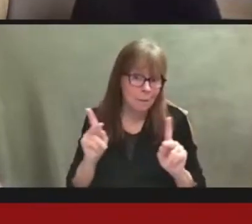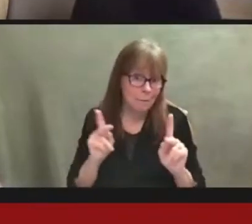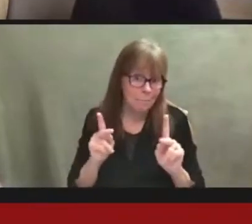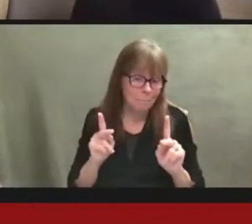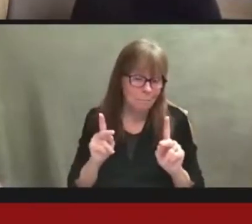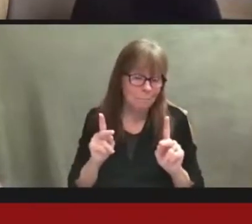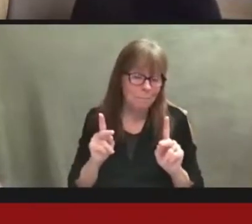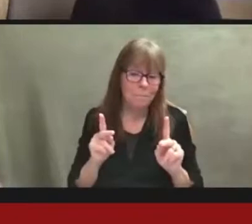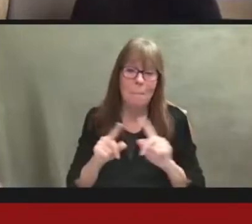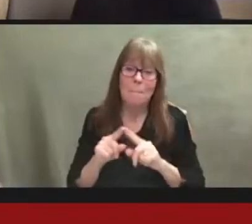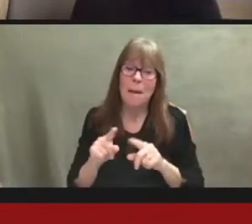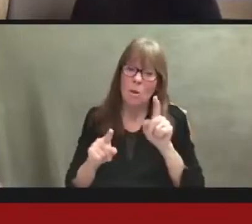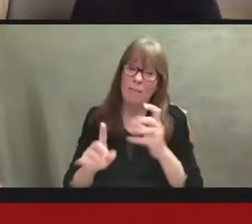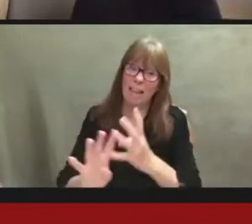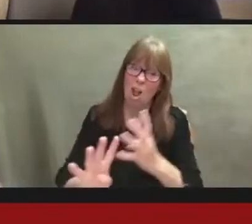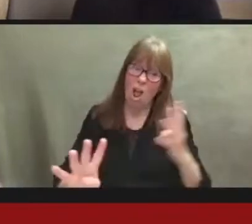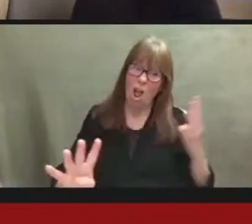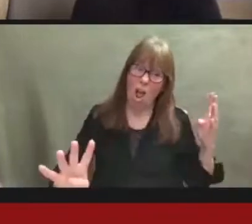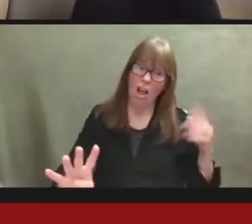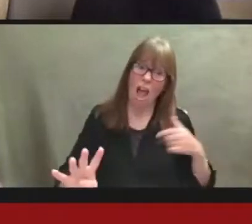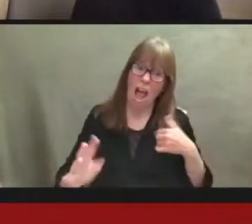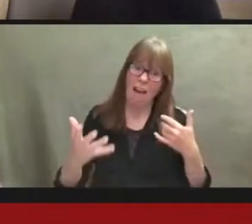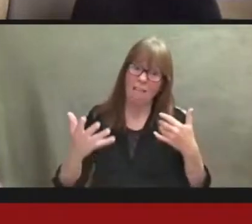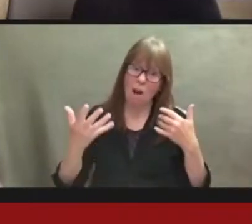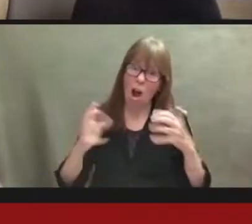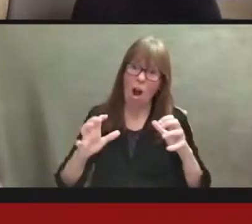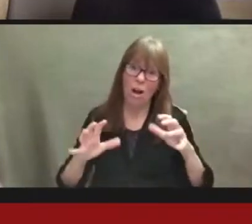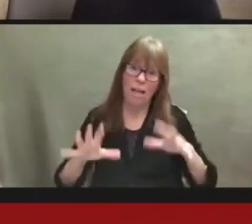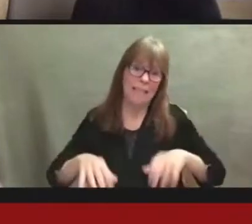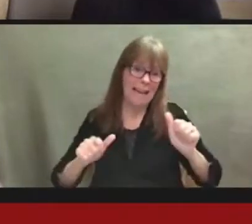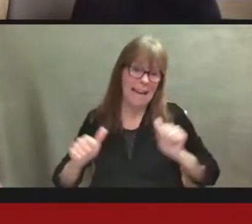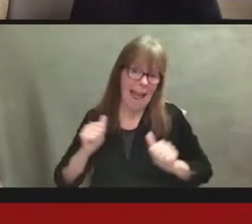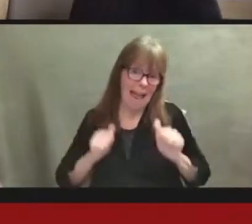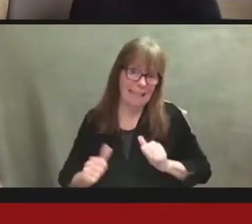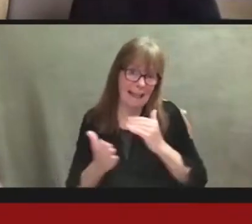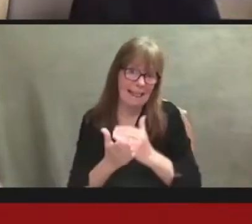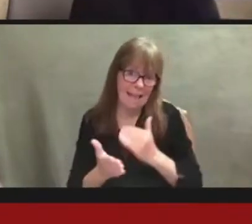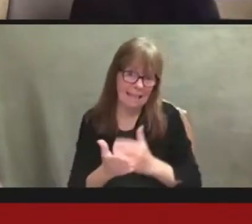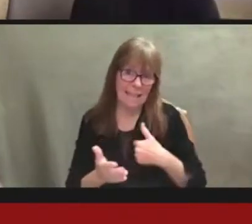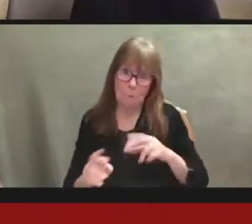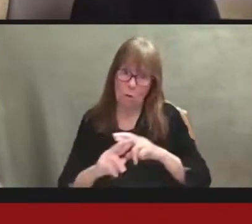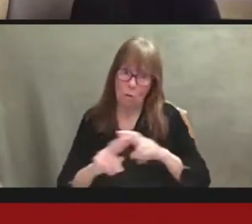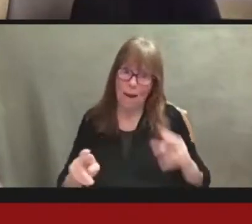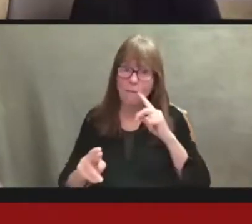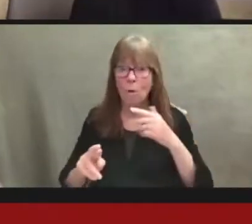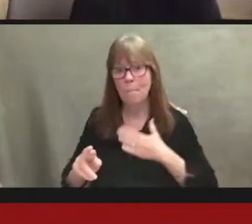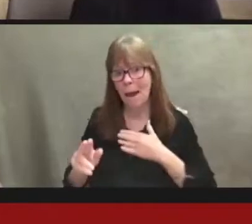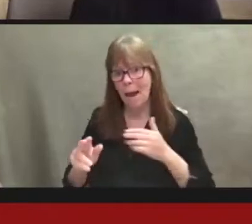But you'll have to get in line, because I've already started taking acting lessons and preparation for my starring role.